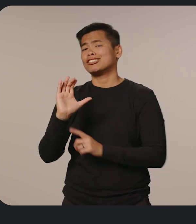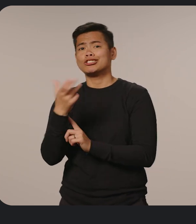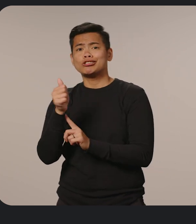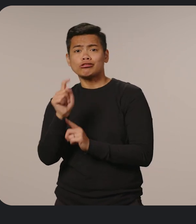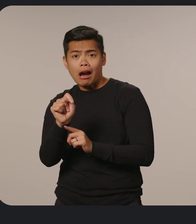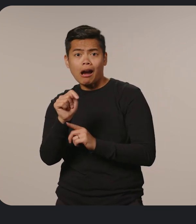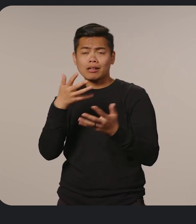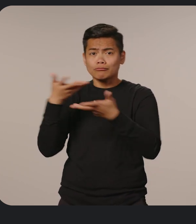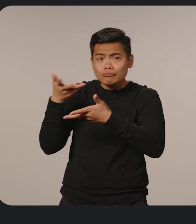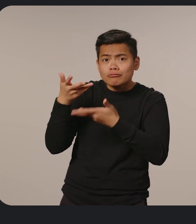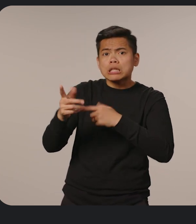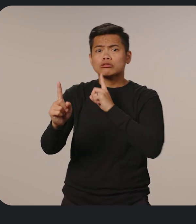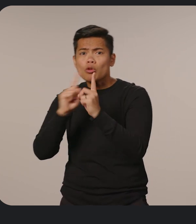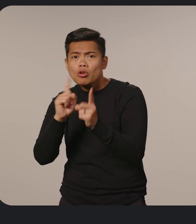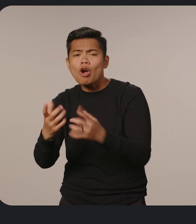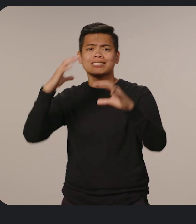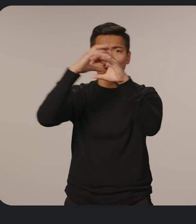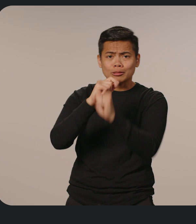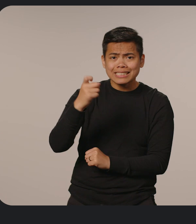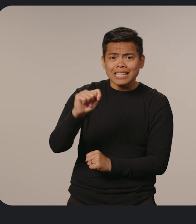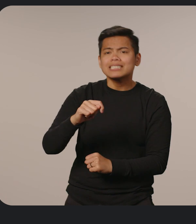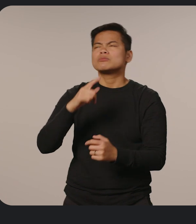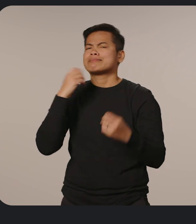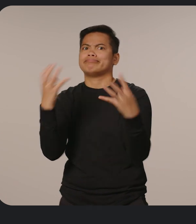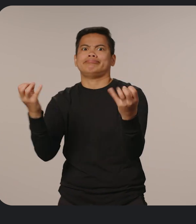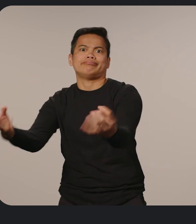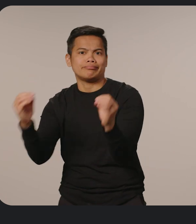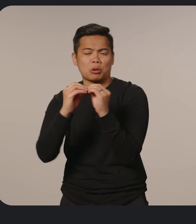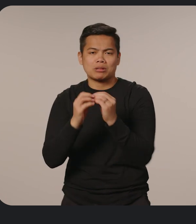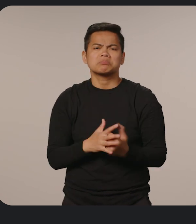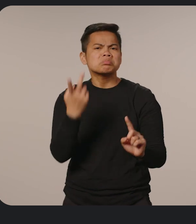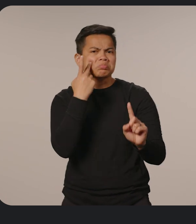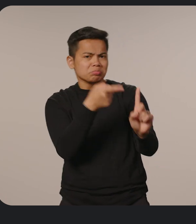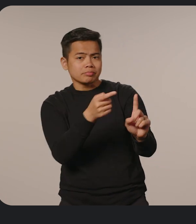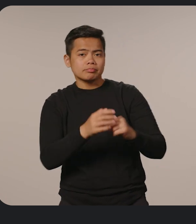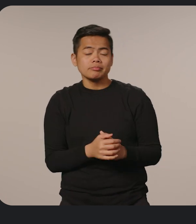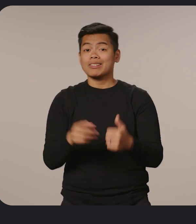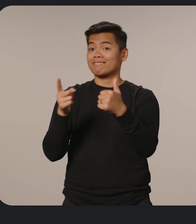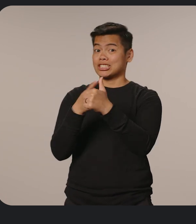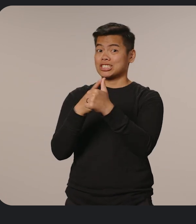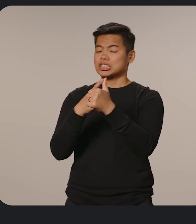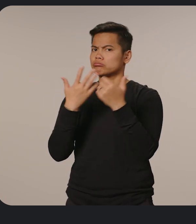summarize text capability and more so let's see how it works